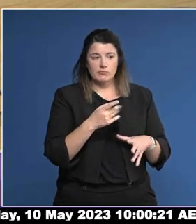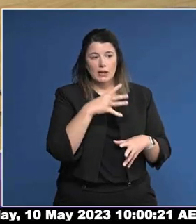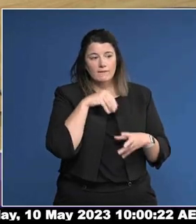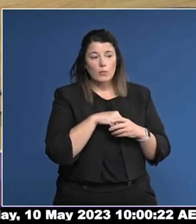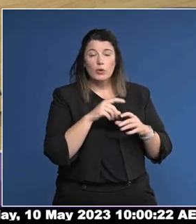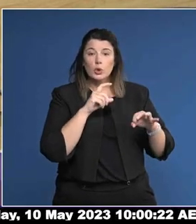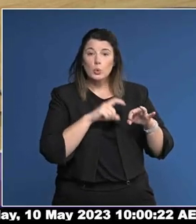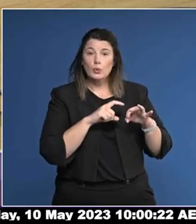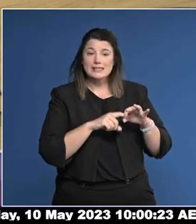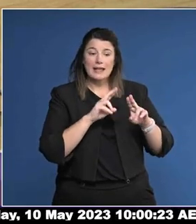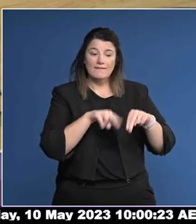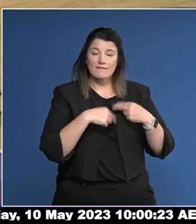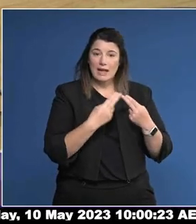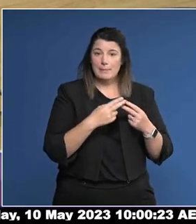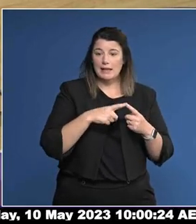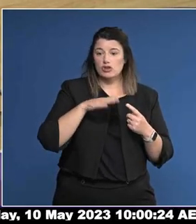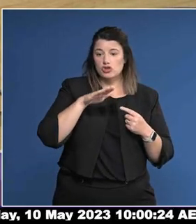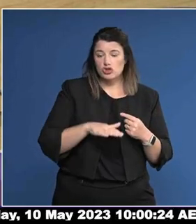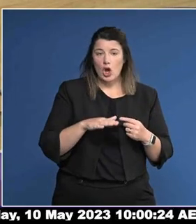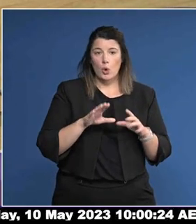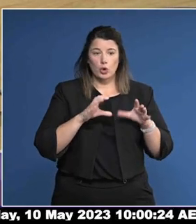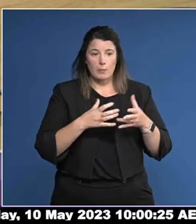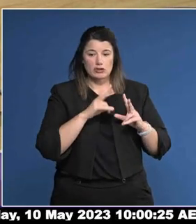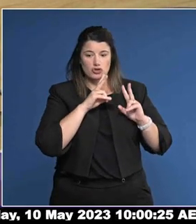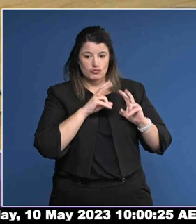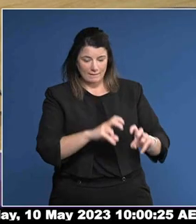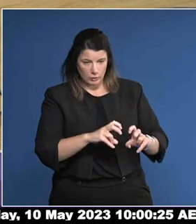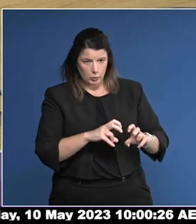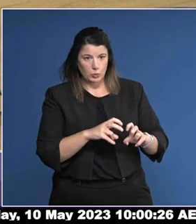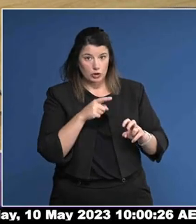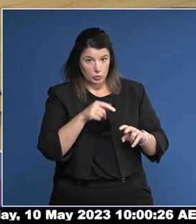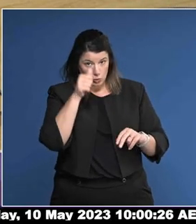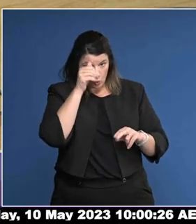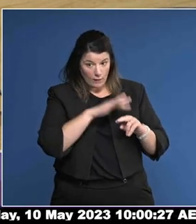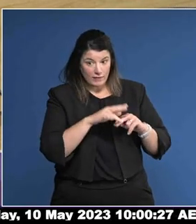Family and Child Commission review. You're aware of the review? For this particular case, yes.